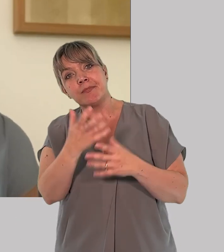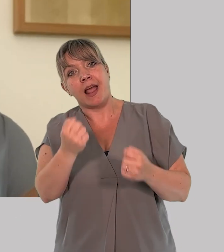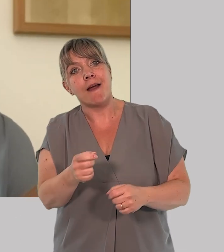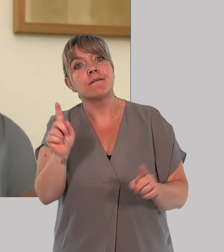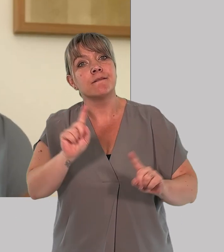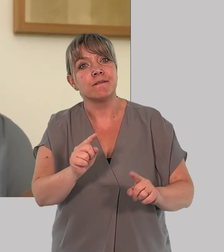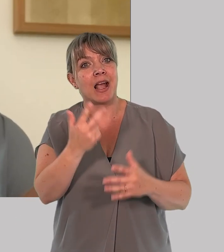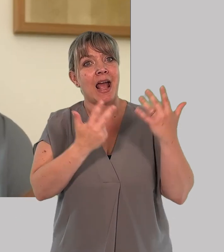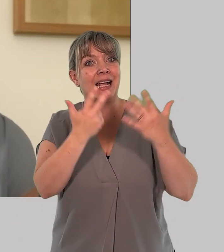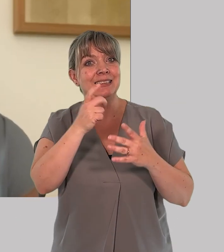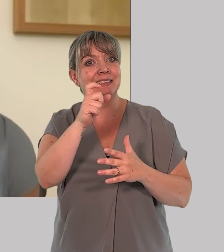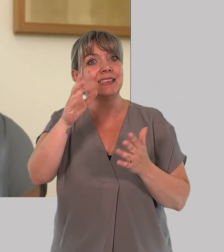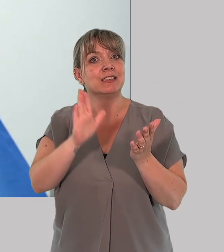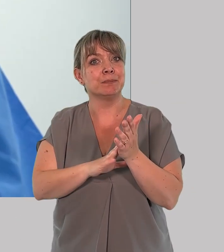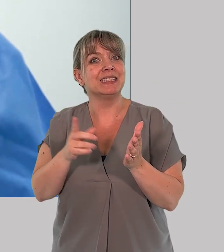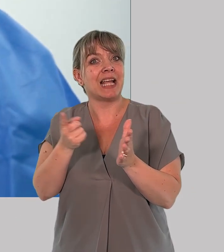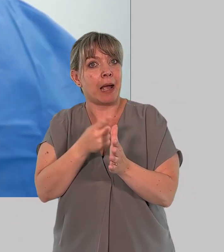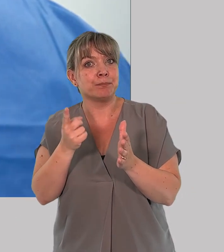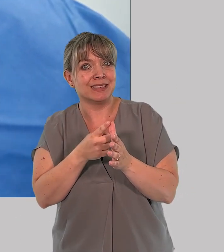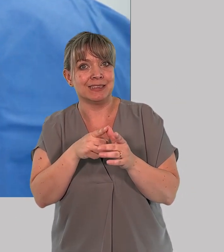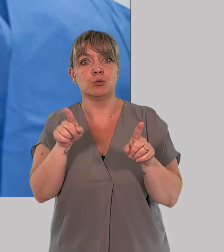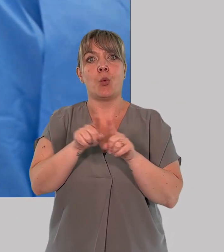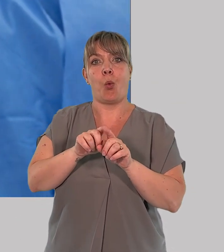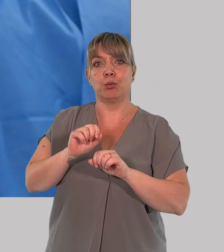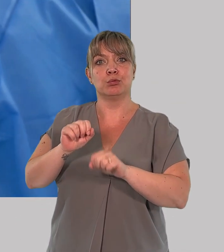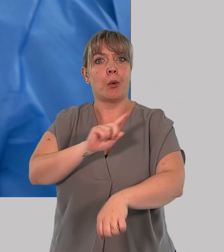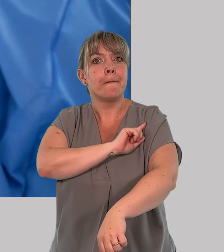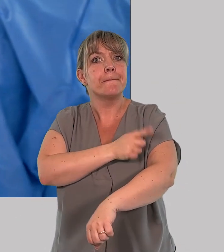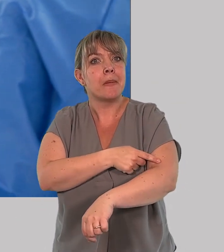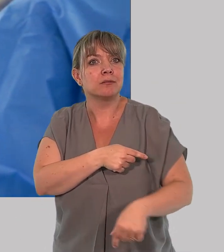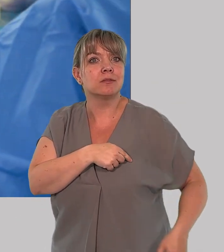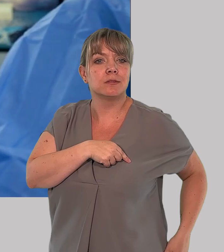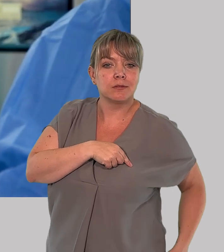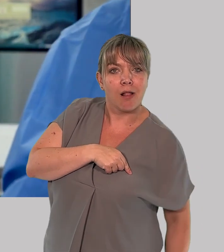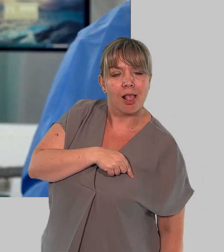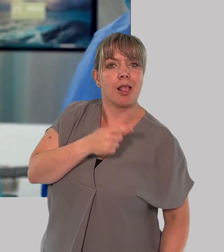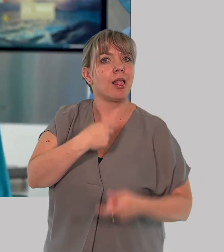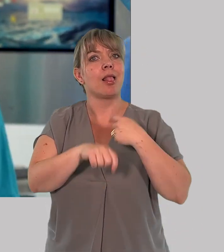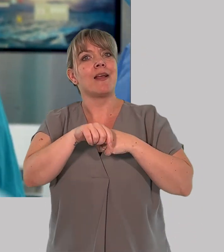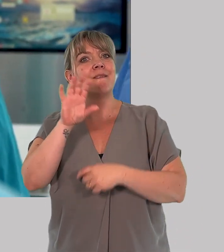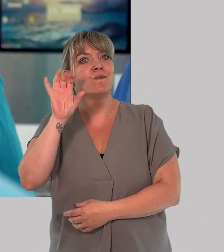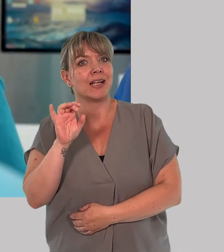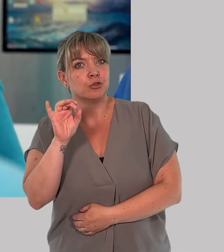aureus infection. I had eight surgeries in two weeks, spent over the month in the hospital,